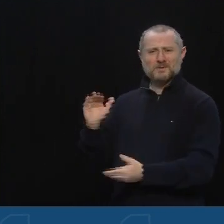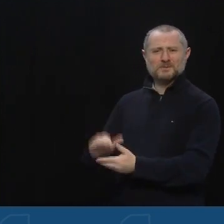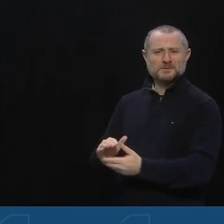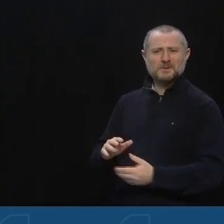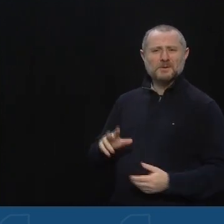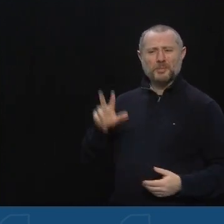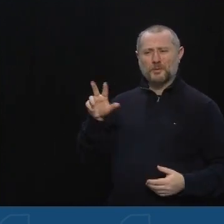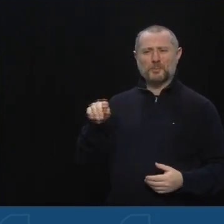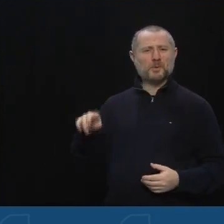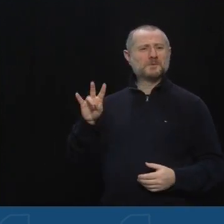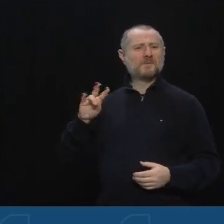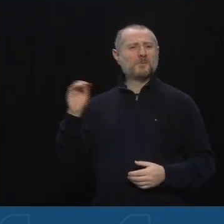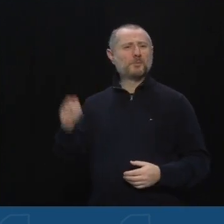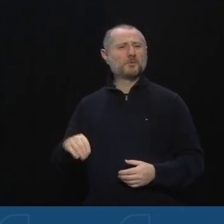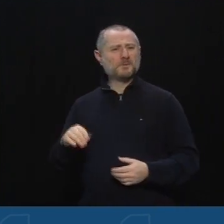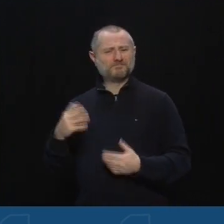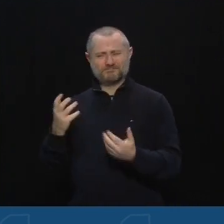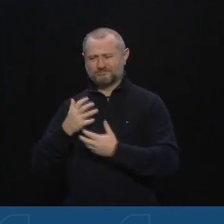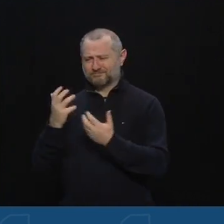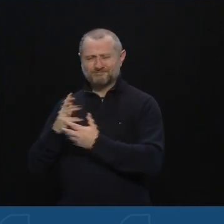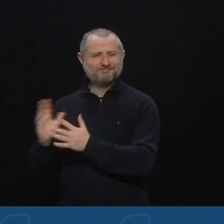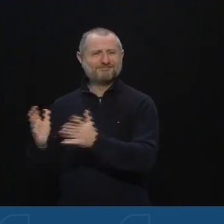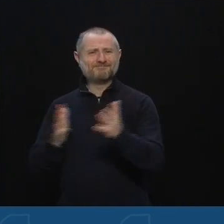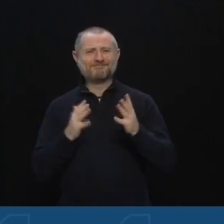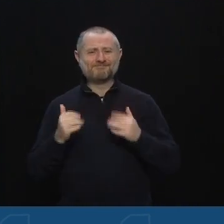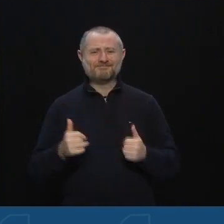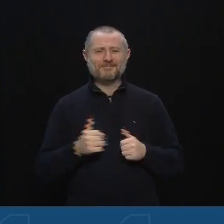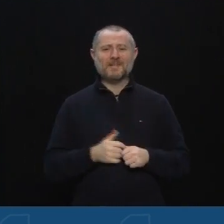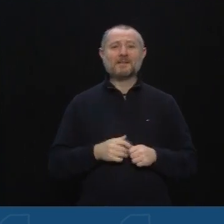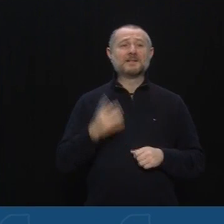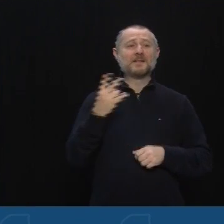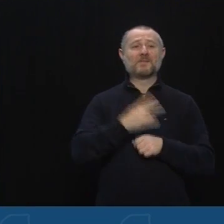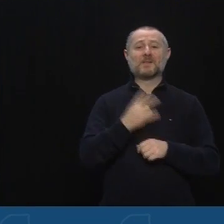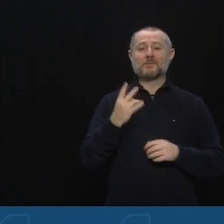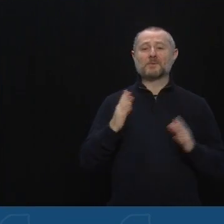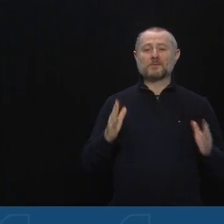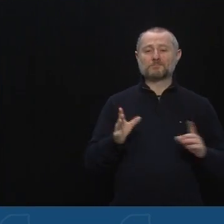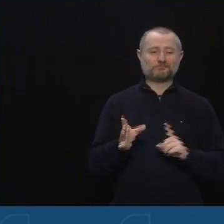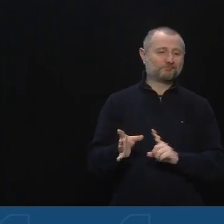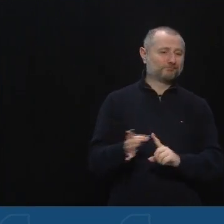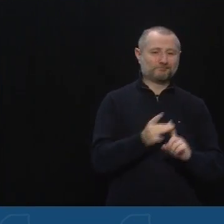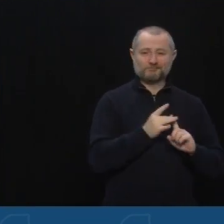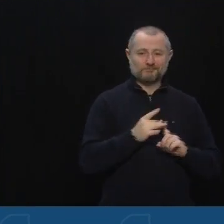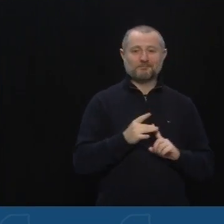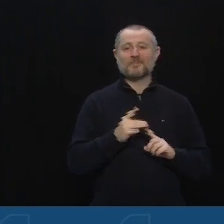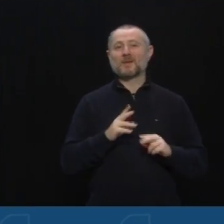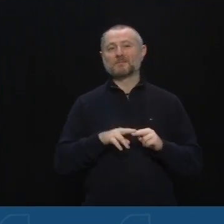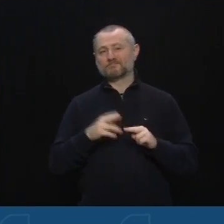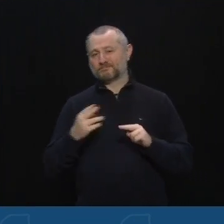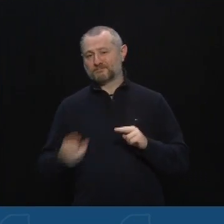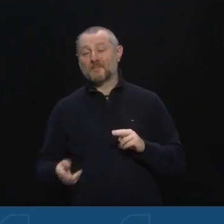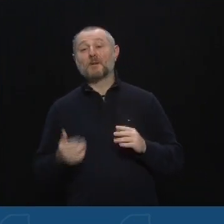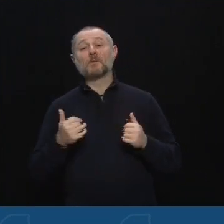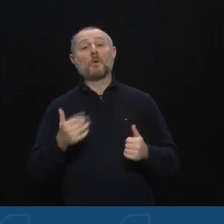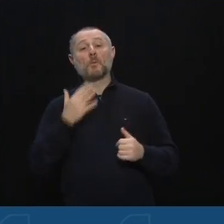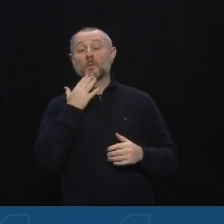THE BRONX 3.7. LET'S GIVE THE BRONX A CHEER FOR THAT. ONE. I LIKE THE SOUND OF THAT. PLAU